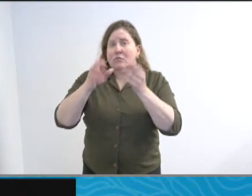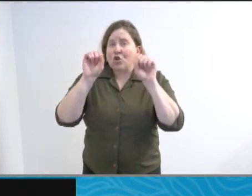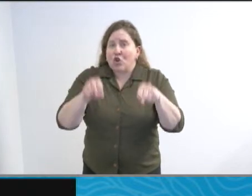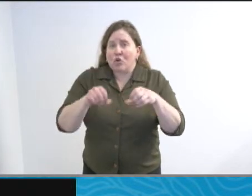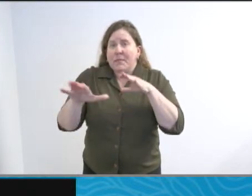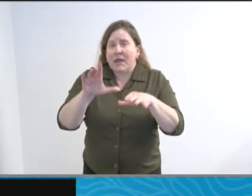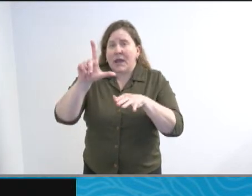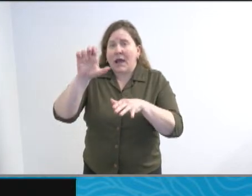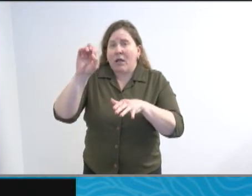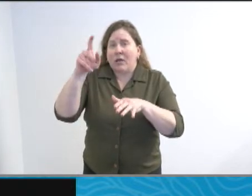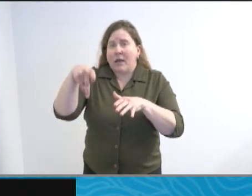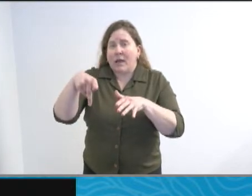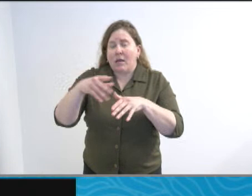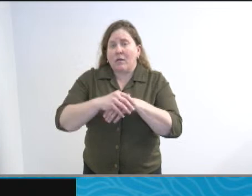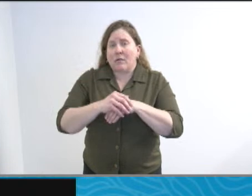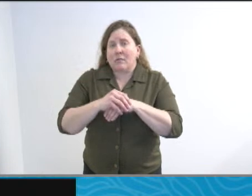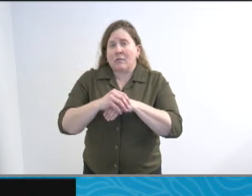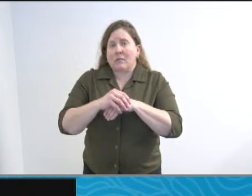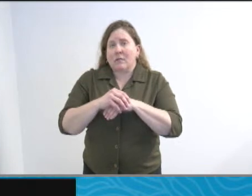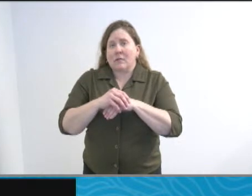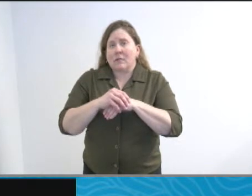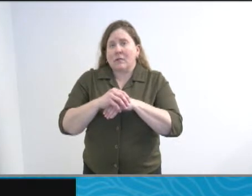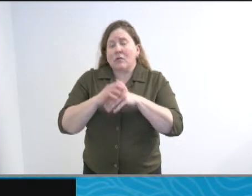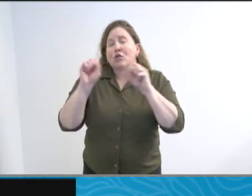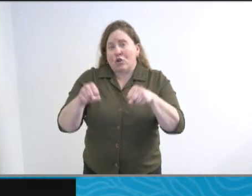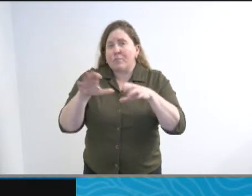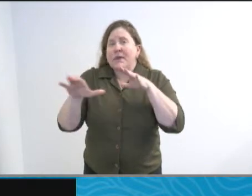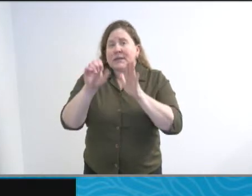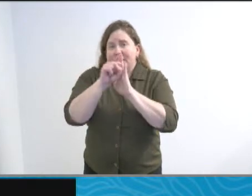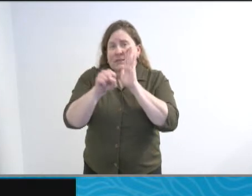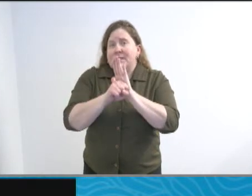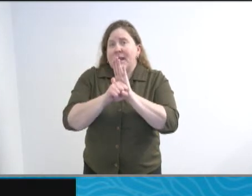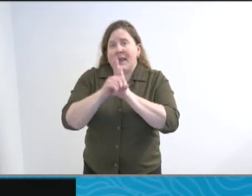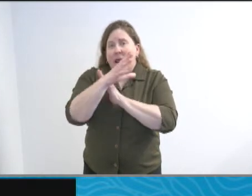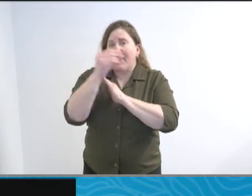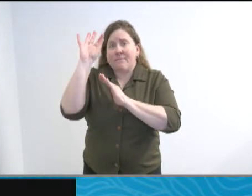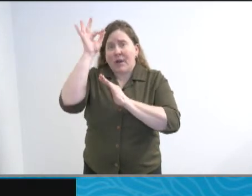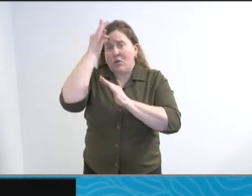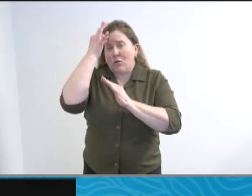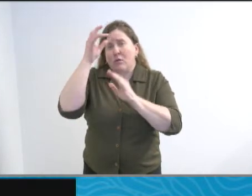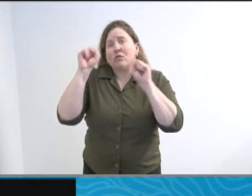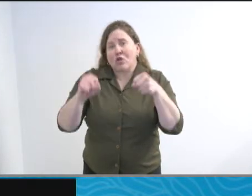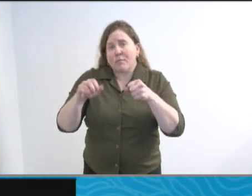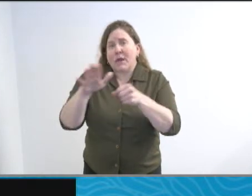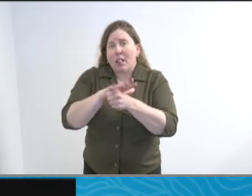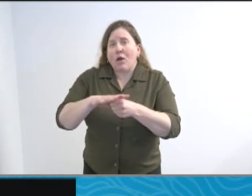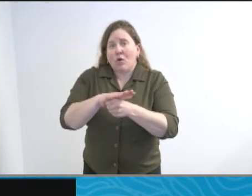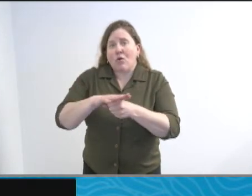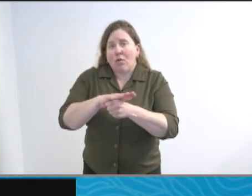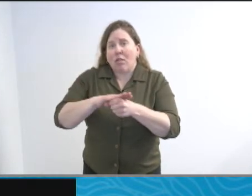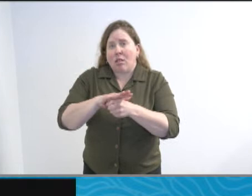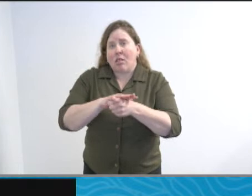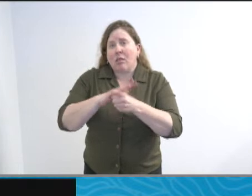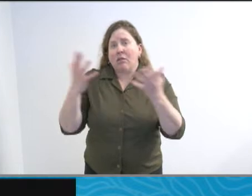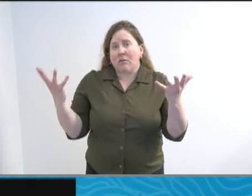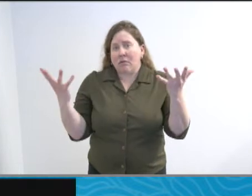it could be state and federal, I mean it could be yeah, state and federal, it could be local. But we're gonna look at one in this,